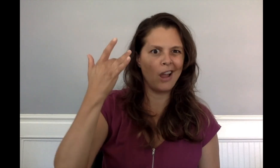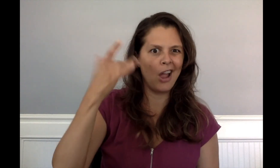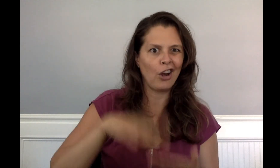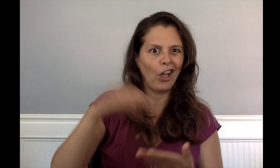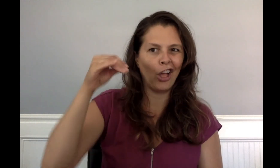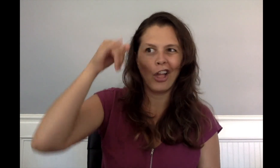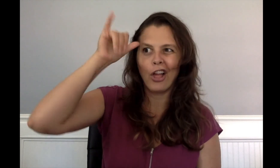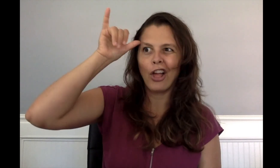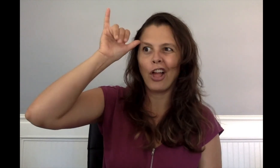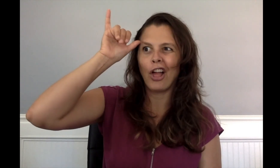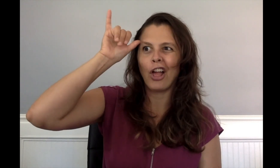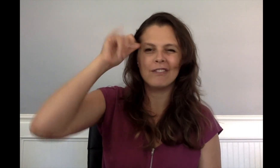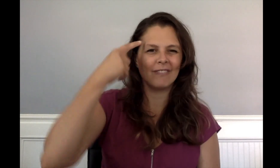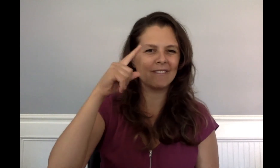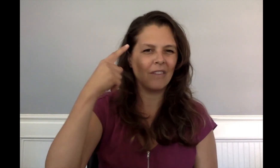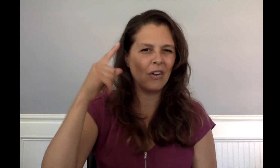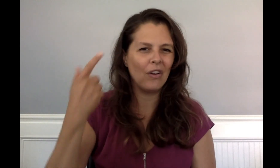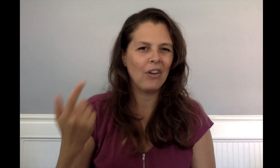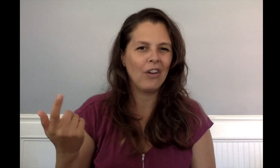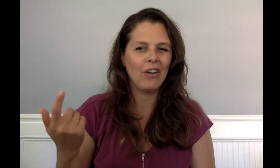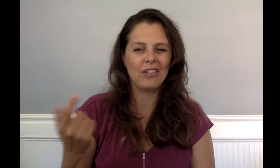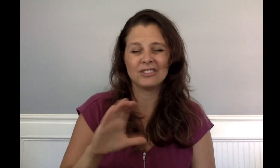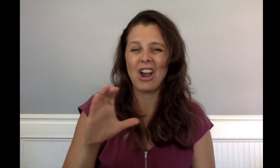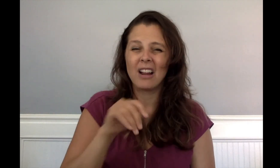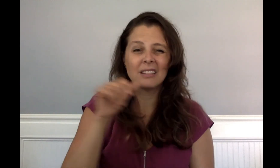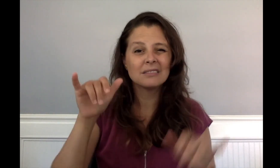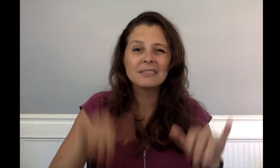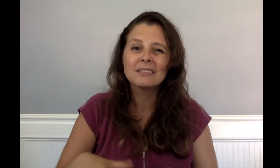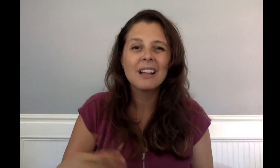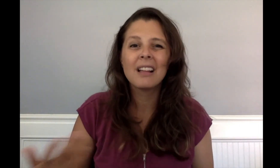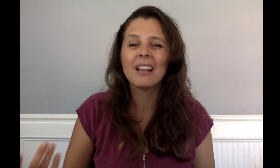Then he remembered again- he didn't need to practice